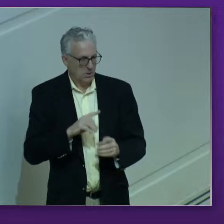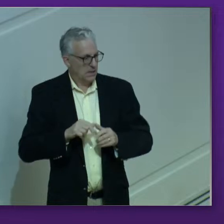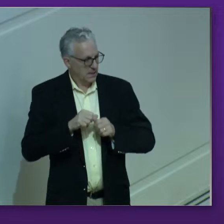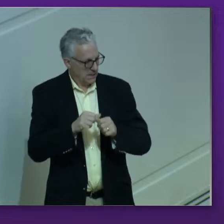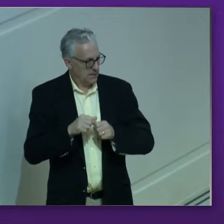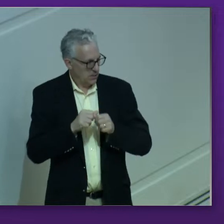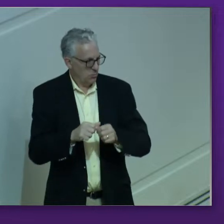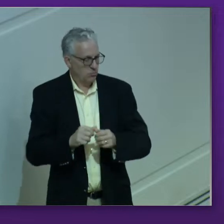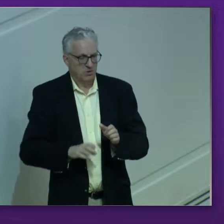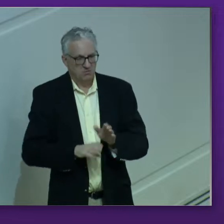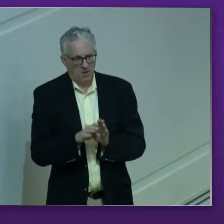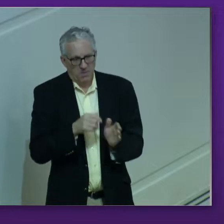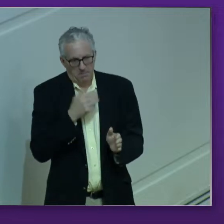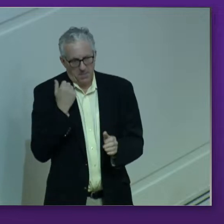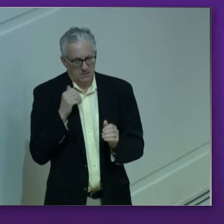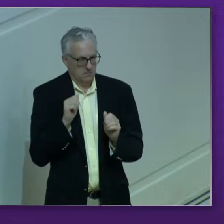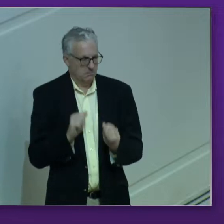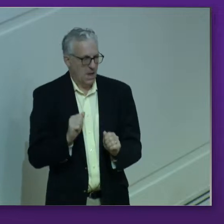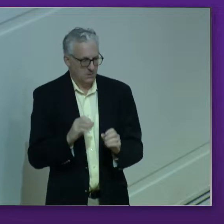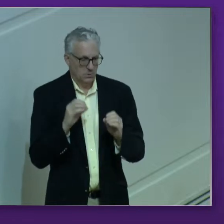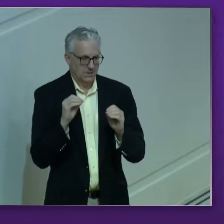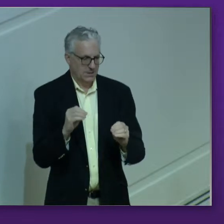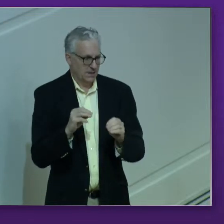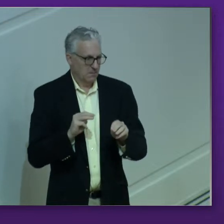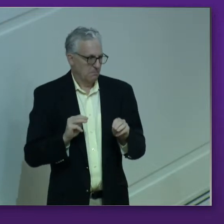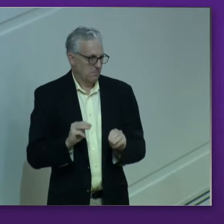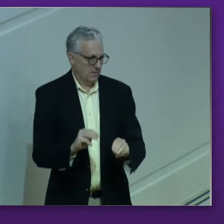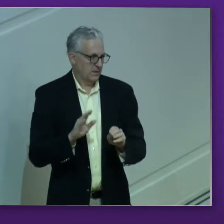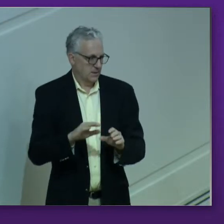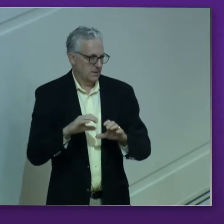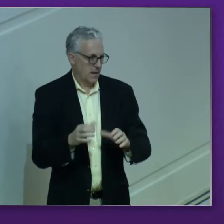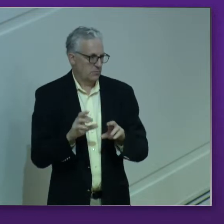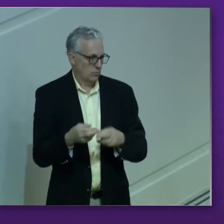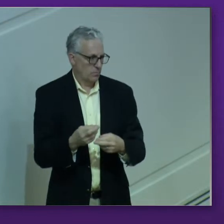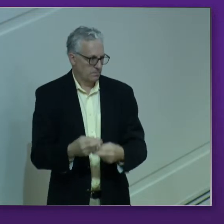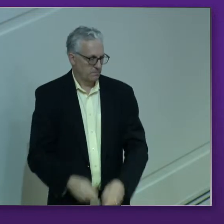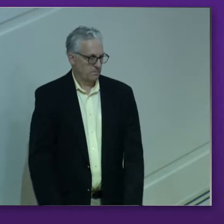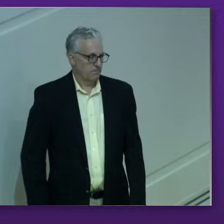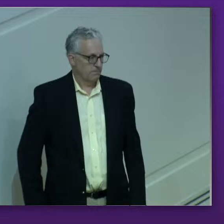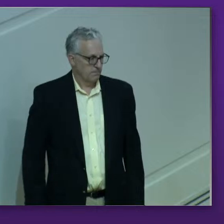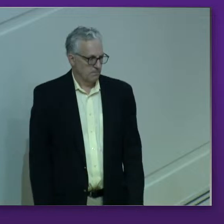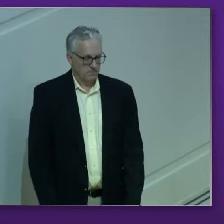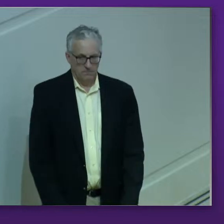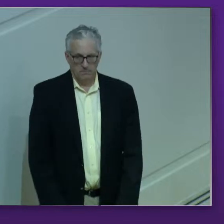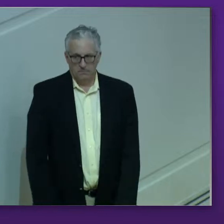STUDENT MINDSET REACHING OUT TO THE COMMUNITY TO BRING MATH TO